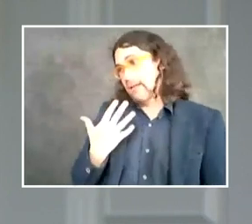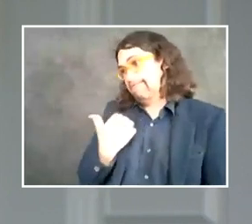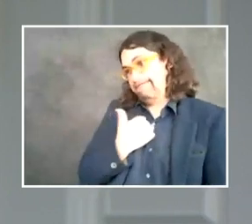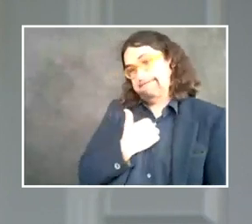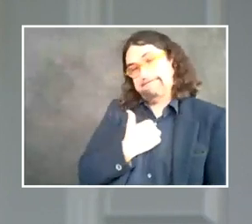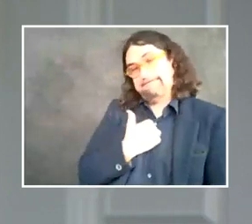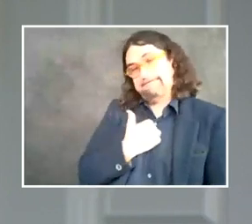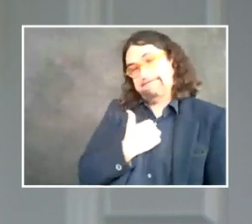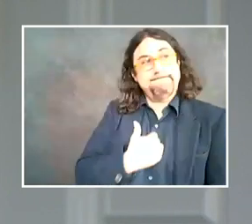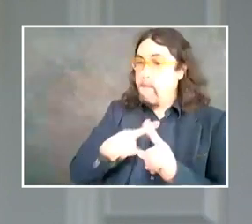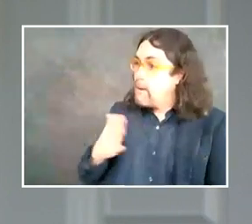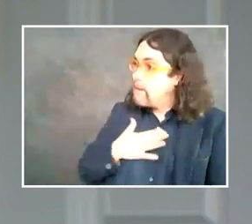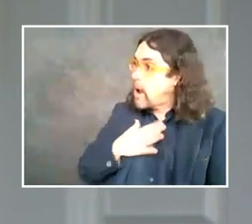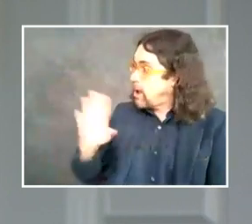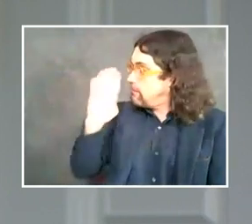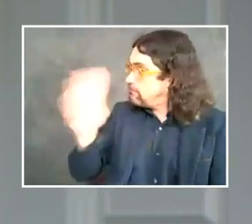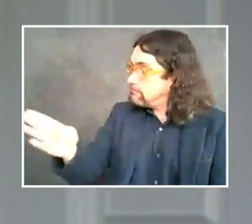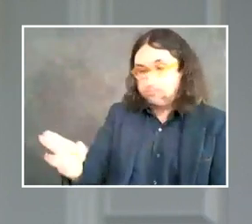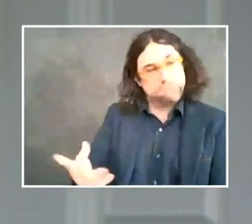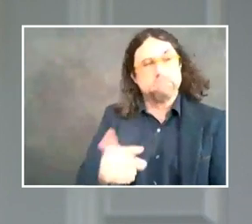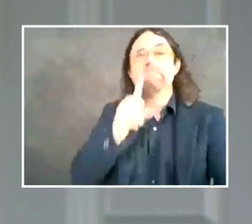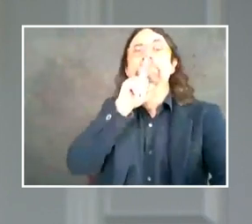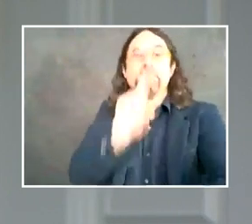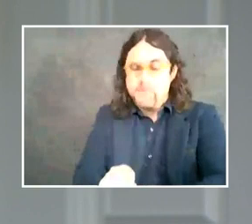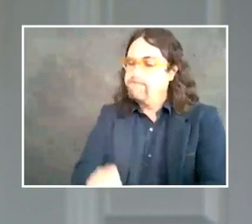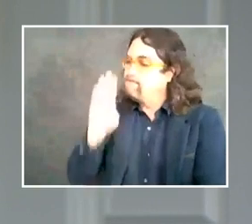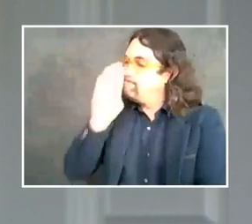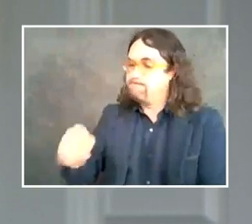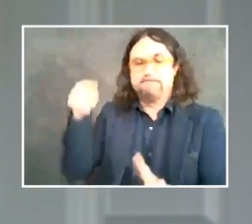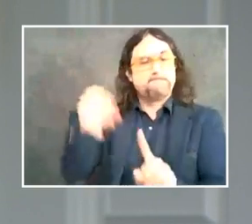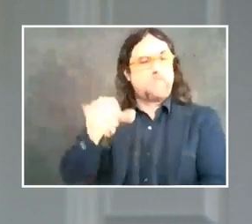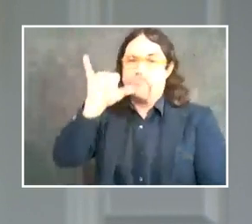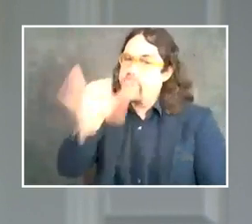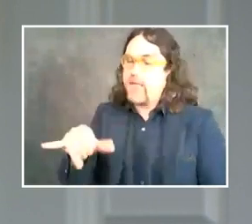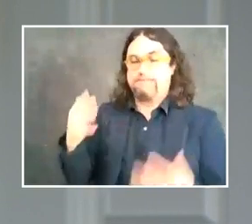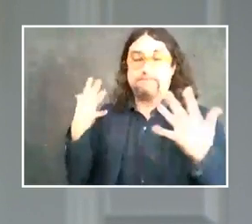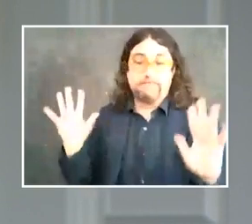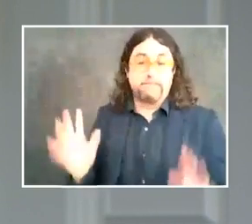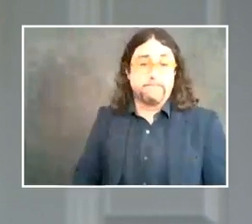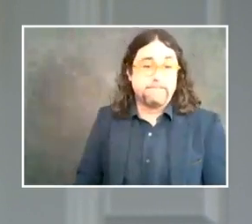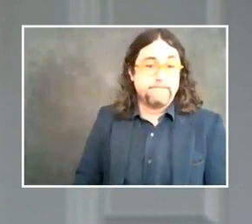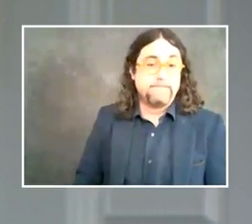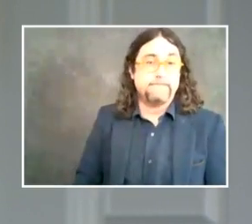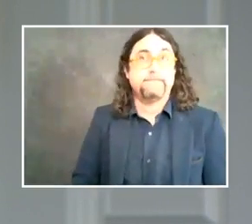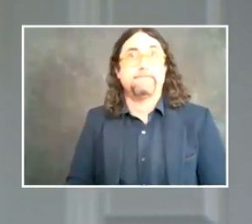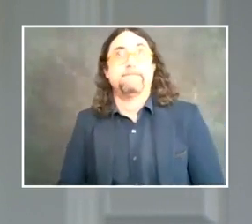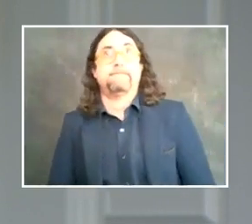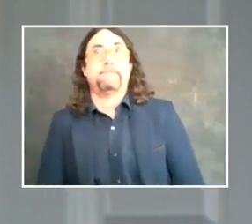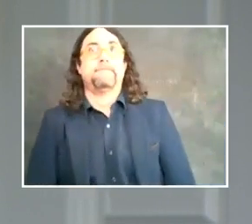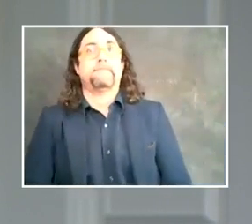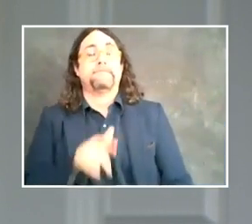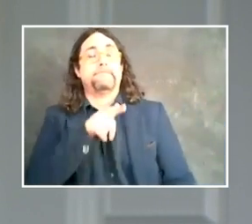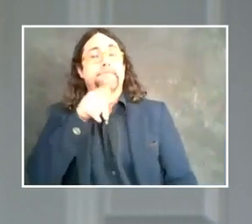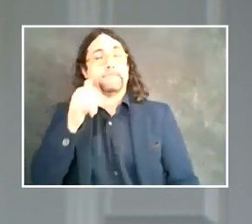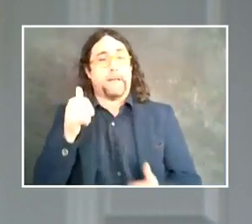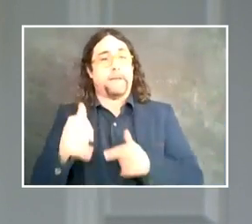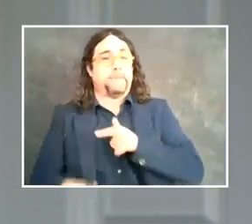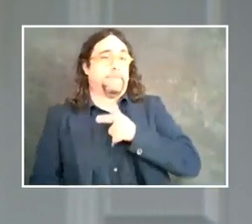SURE. IF I MAY, I MEAN, TO ECHO THE